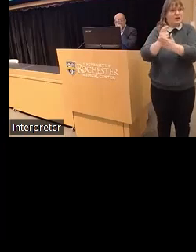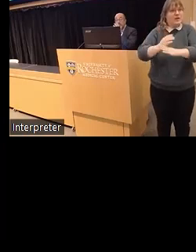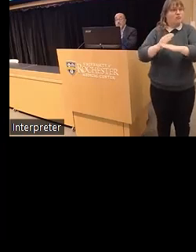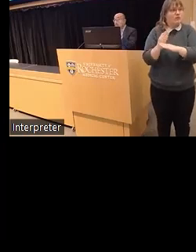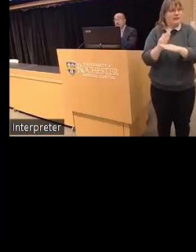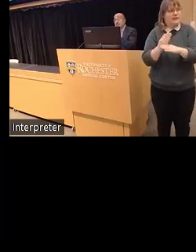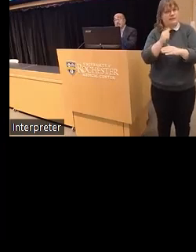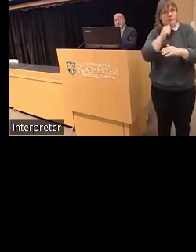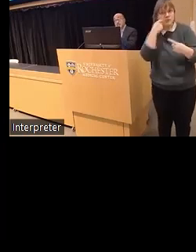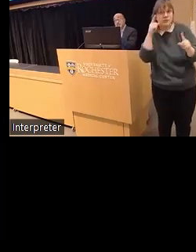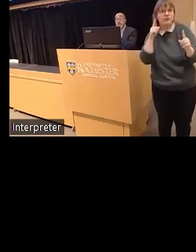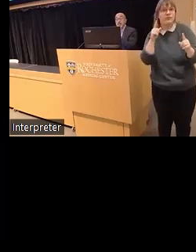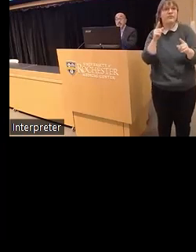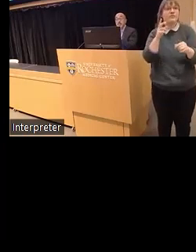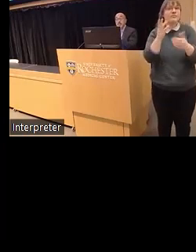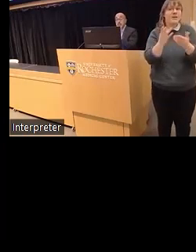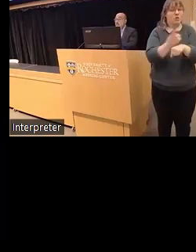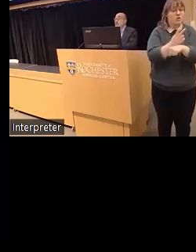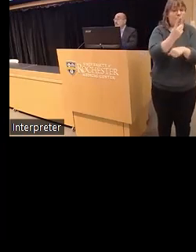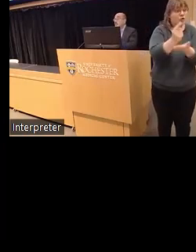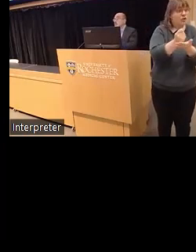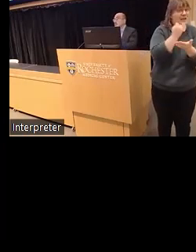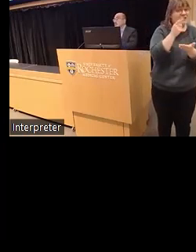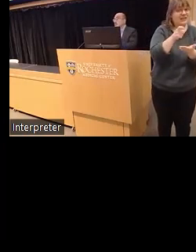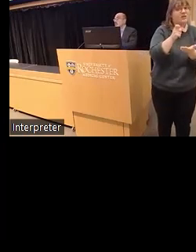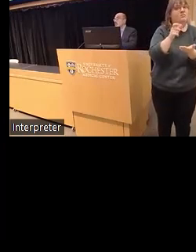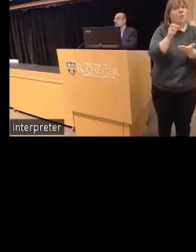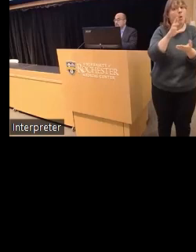one treatment if you if that's needed but more treatments if that's also needed so again you got